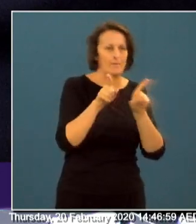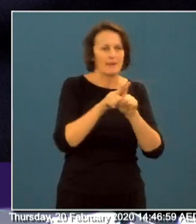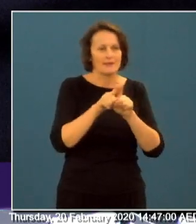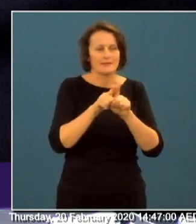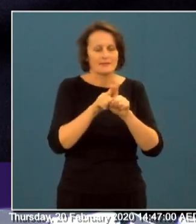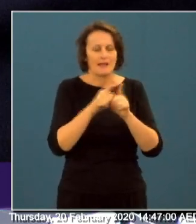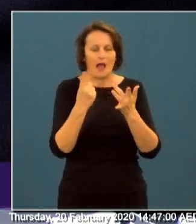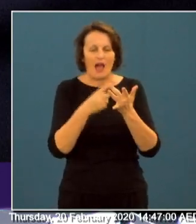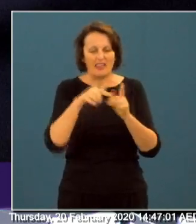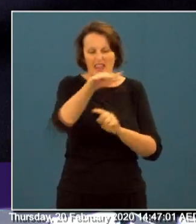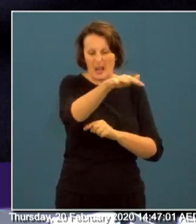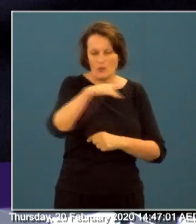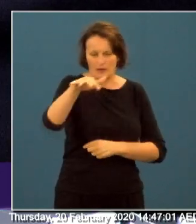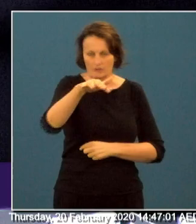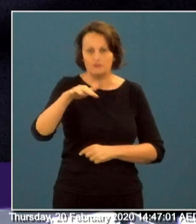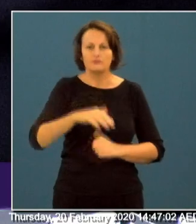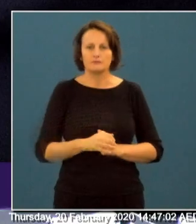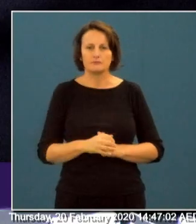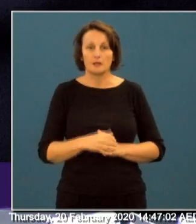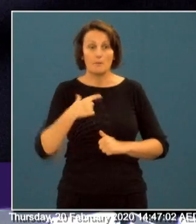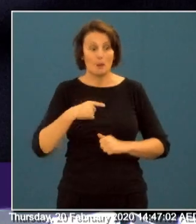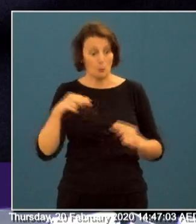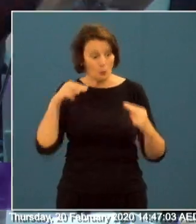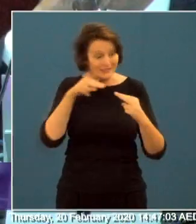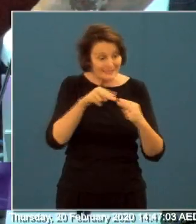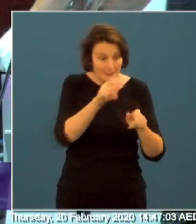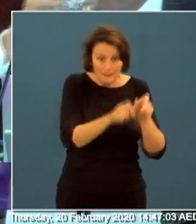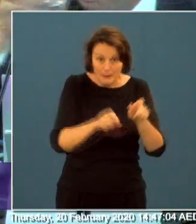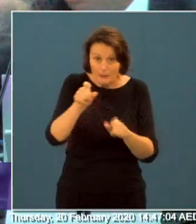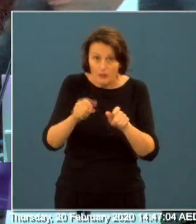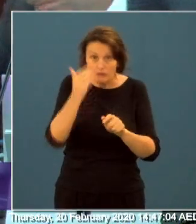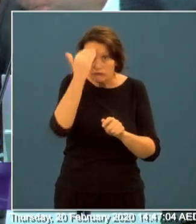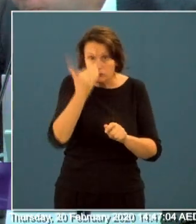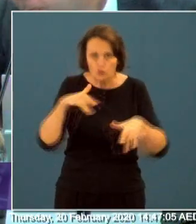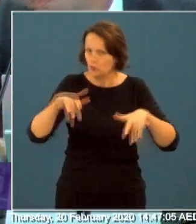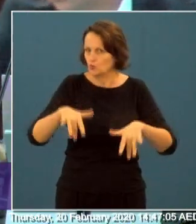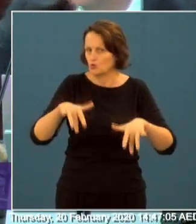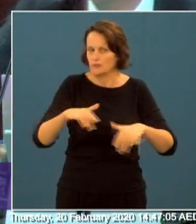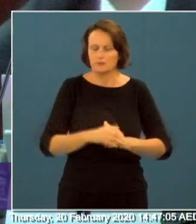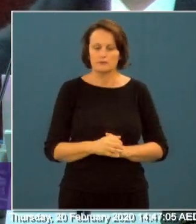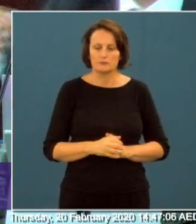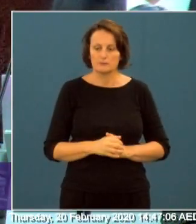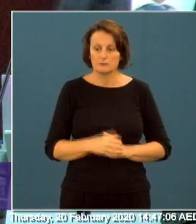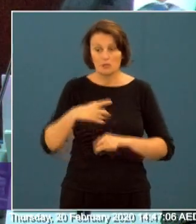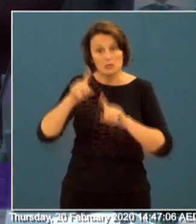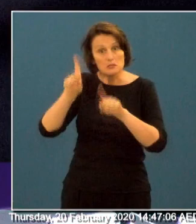We have not yet started to see patients, however. Okay. And when do you expect that to commence? We're hoping we'll be seeing patients